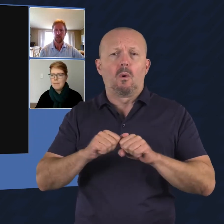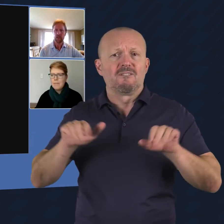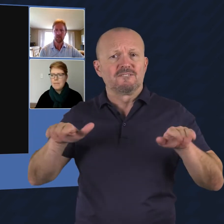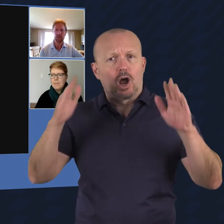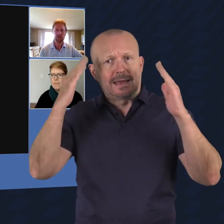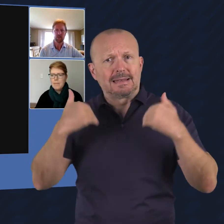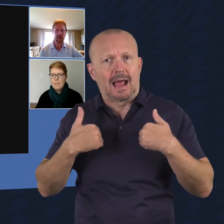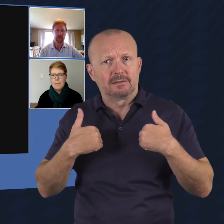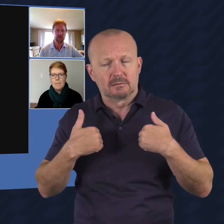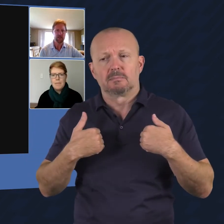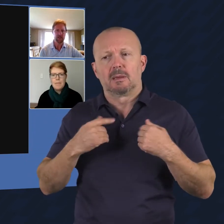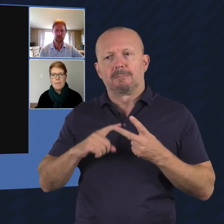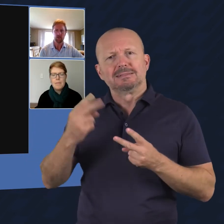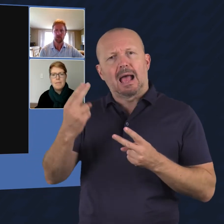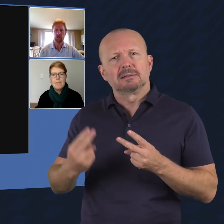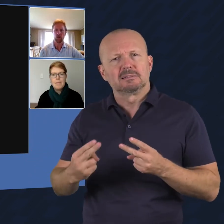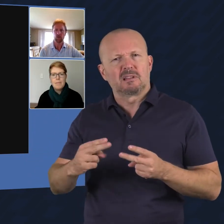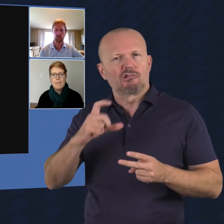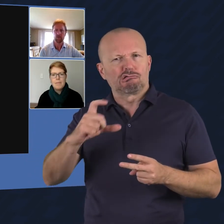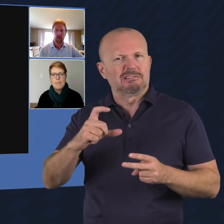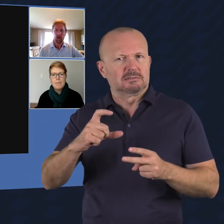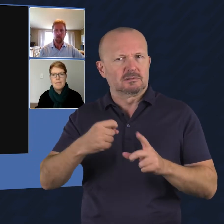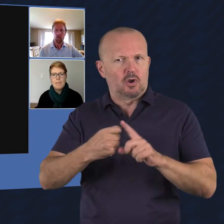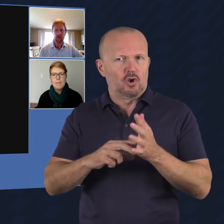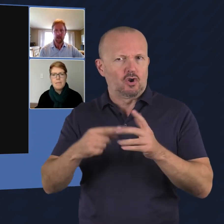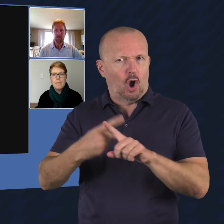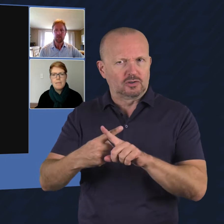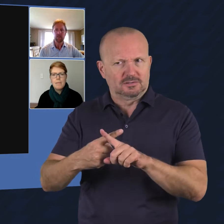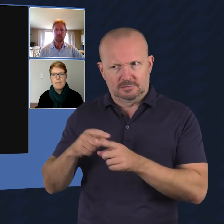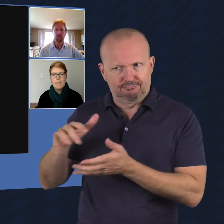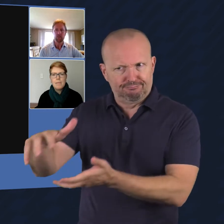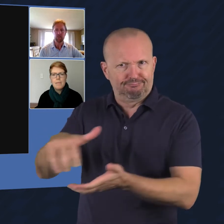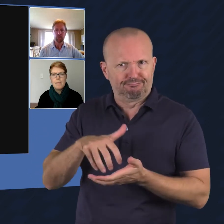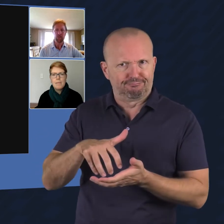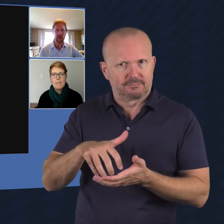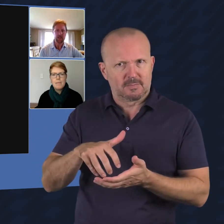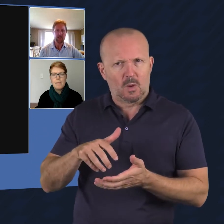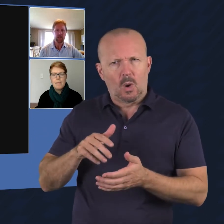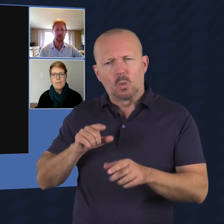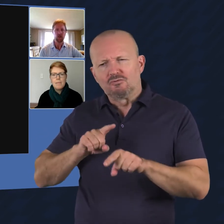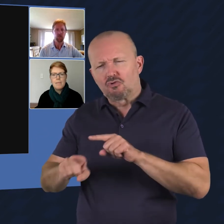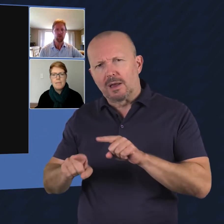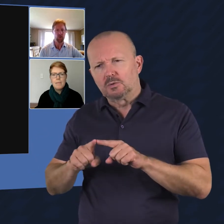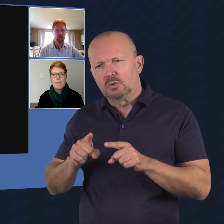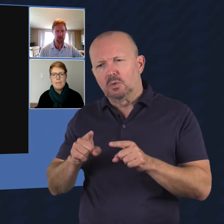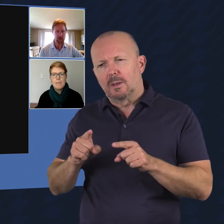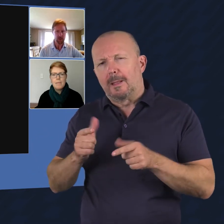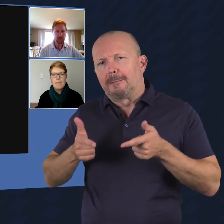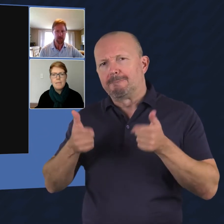and the collections of artists such as Chris Knox. One of our aims has been to preserve the masters of important music releases.